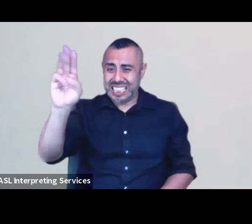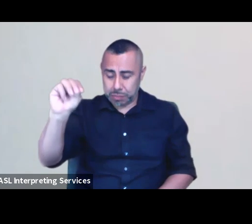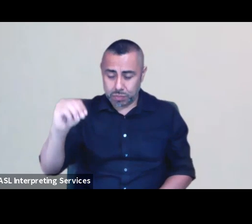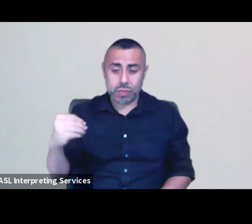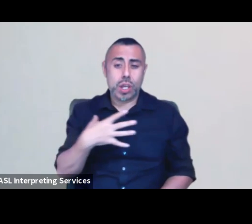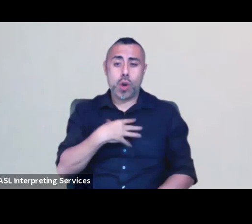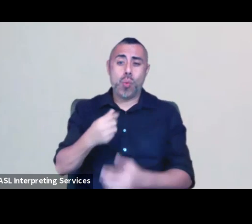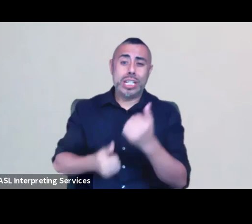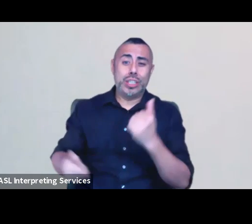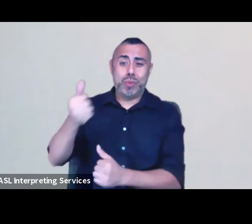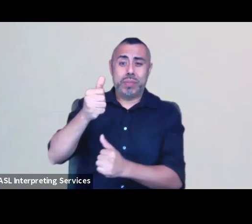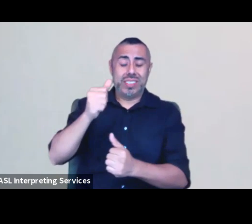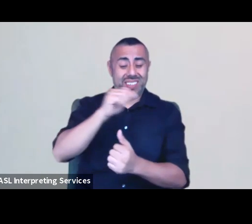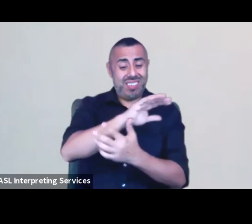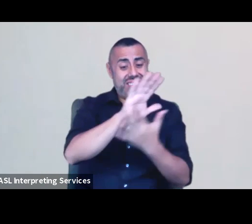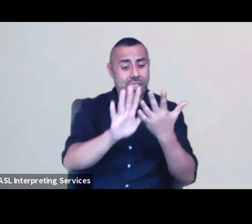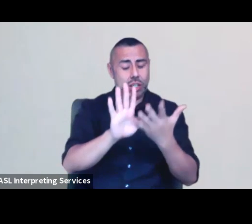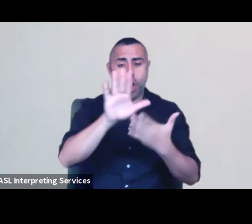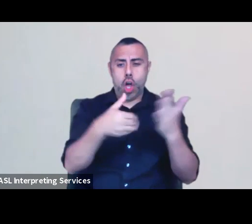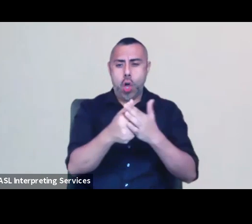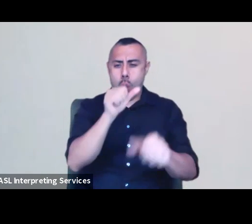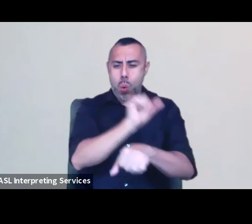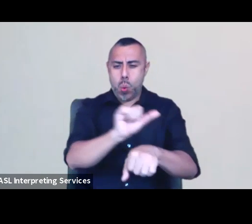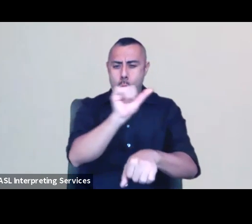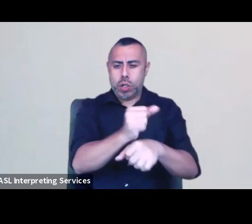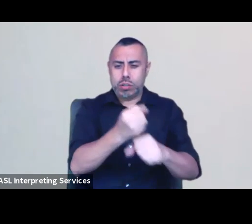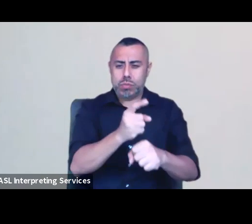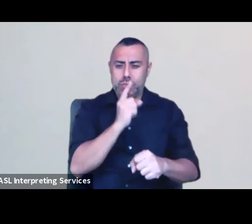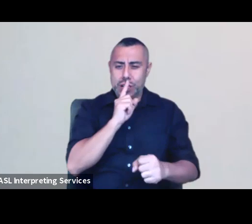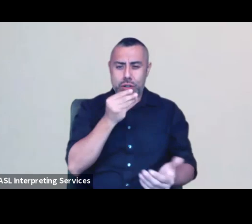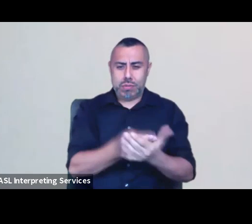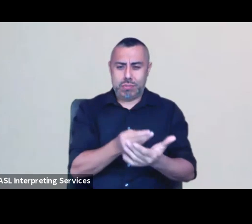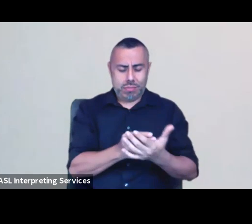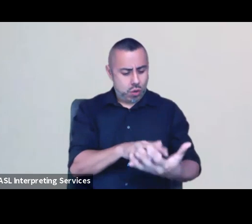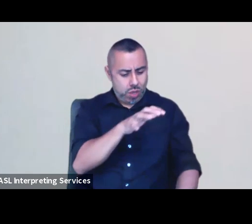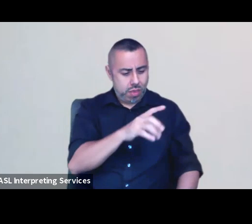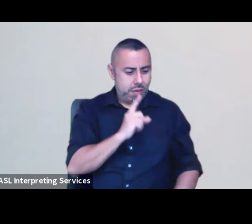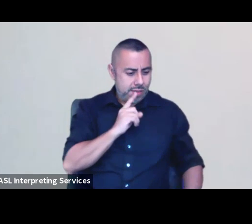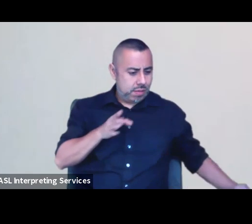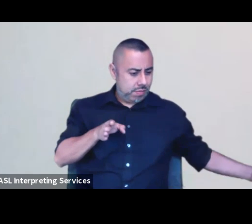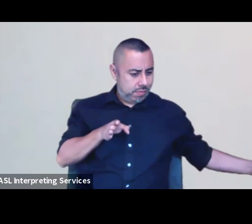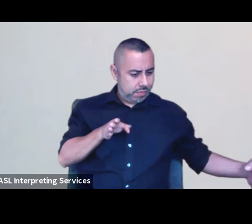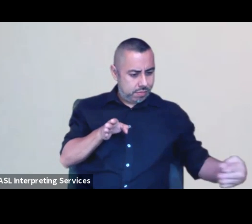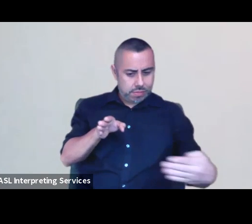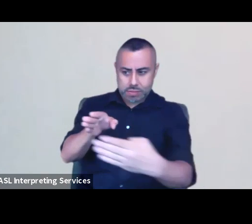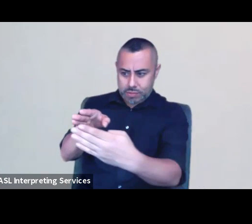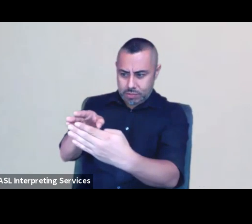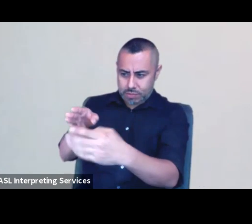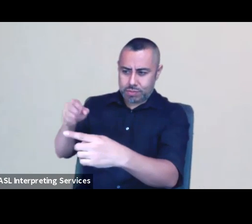into the hands of white people in the owning class. No amount of individual knowledge or strength